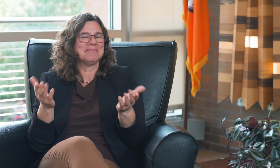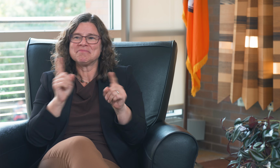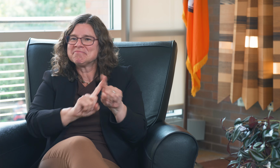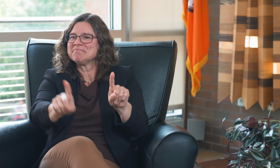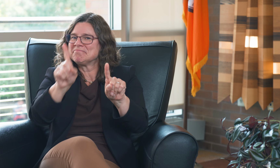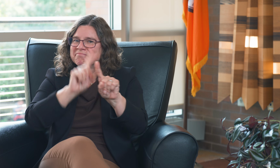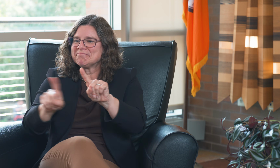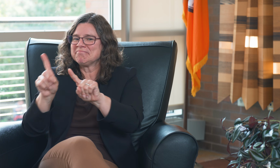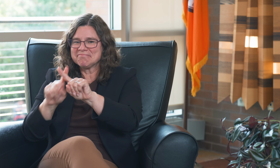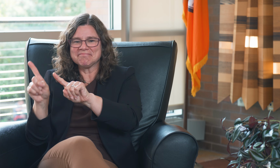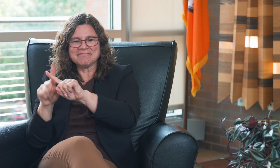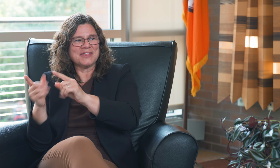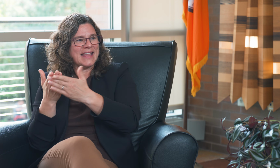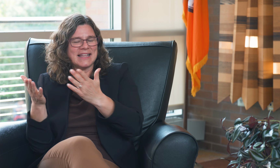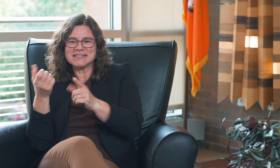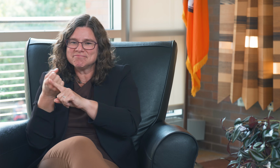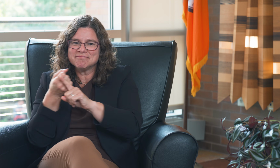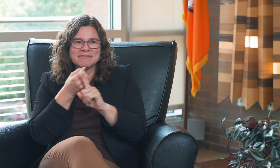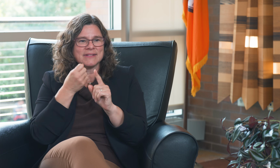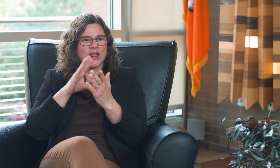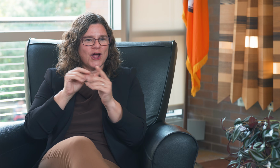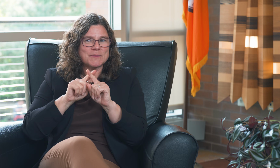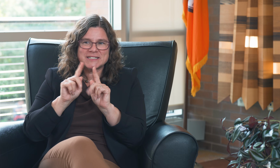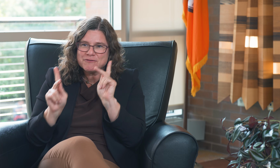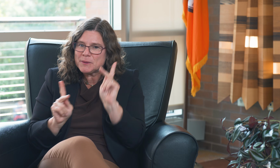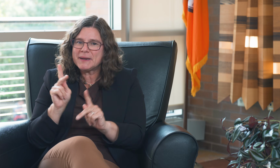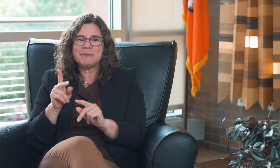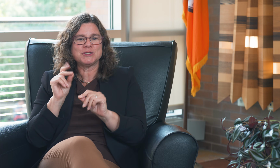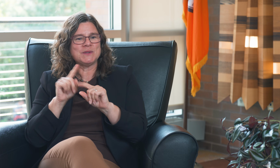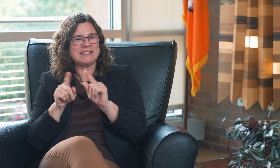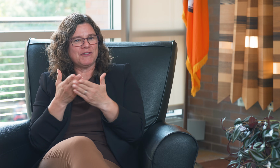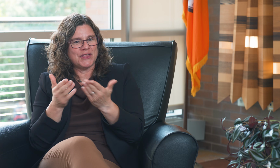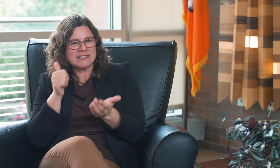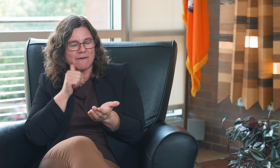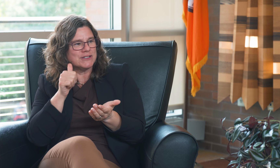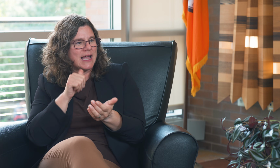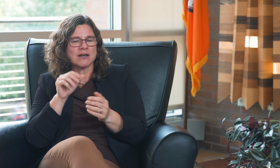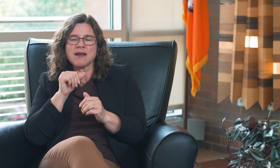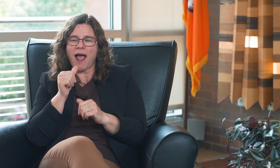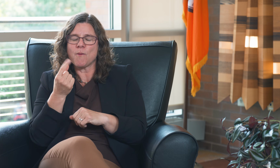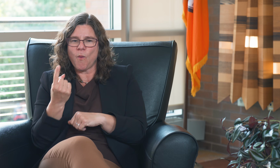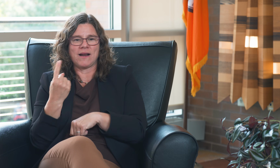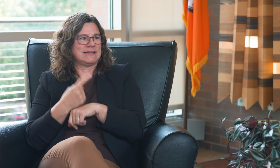And now, as president, the same thing will be true. I'll be doing different things, learning from different people.